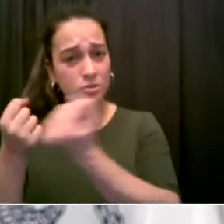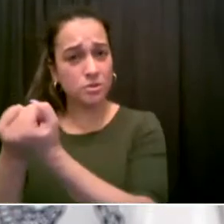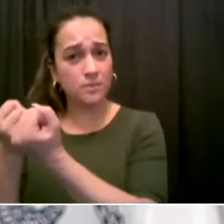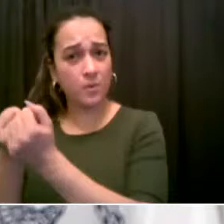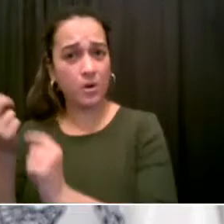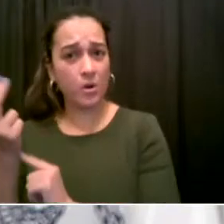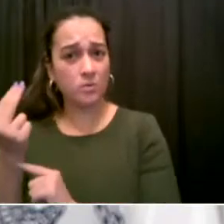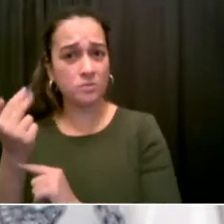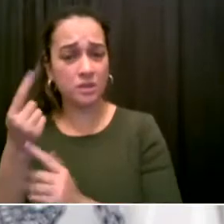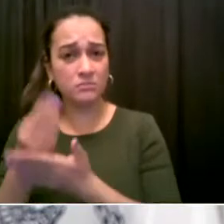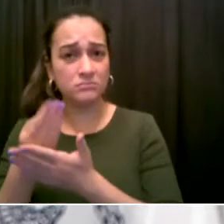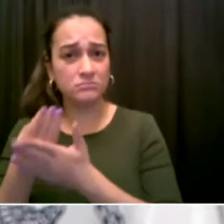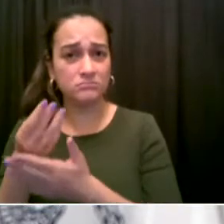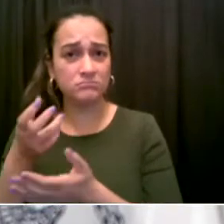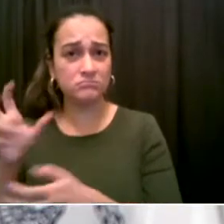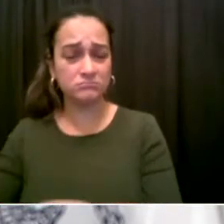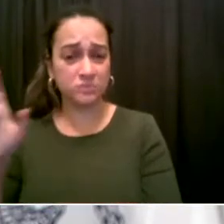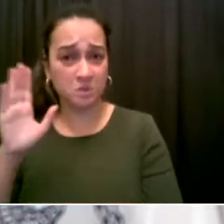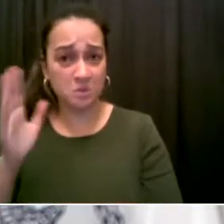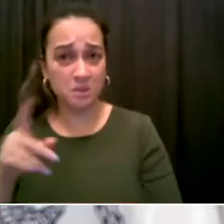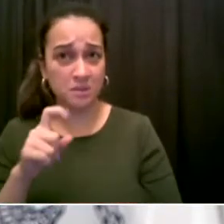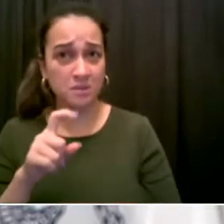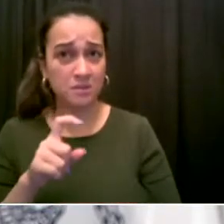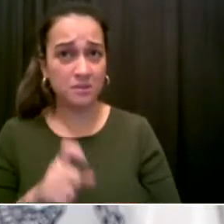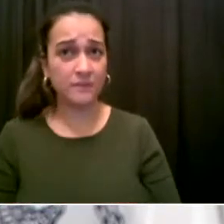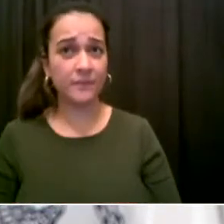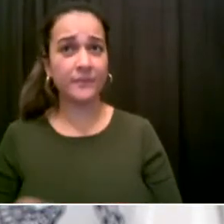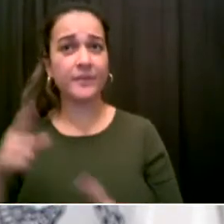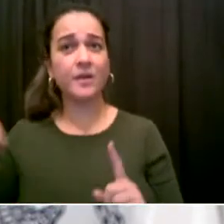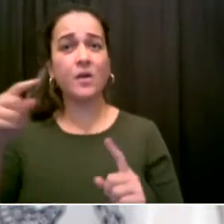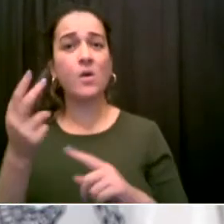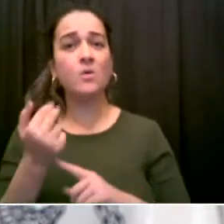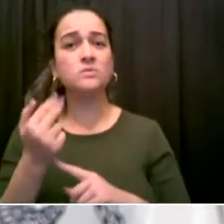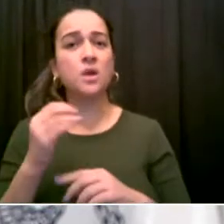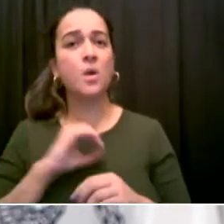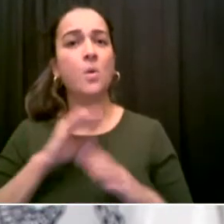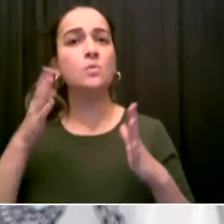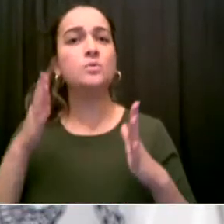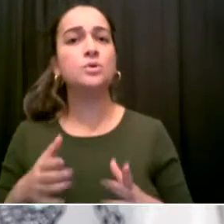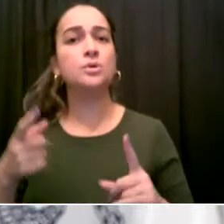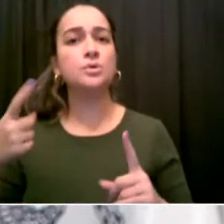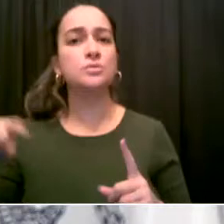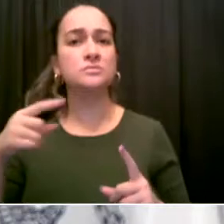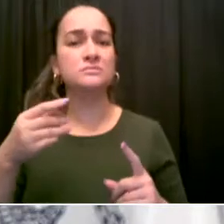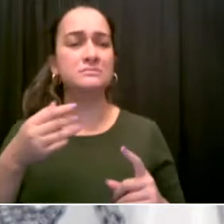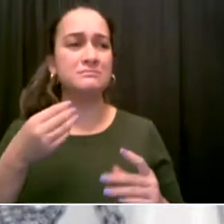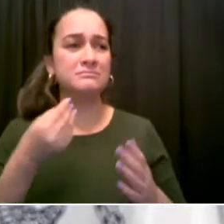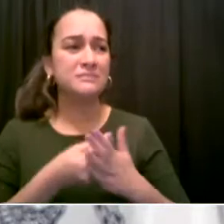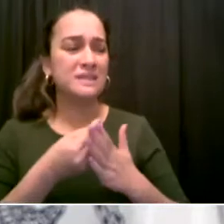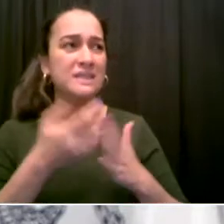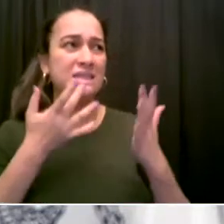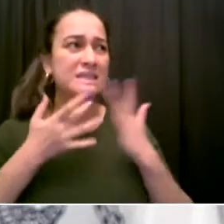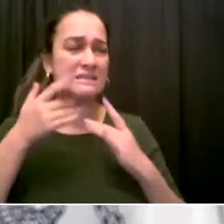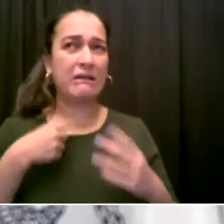ARE PUSHING BACK ON THE PROPERTY TAX. THEY ARE PAYING 18% INTEREST ON DELAYED PROPERTY